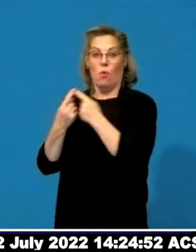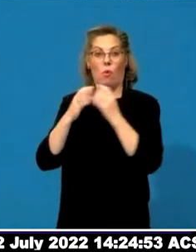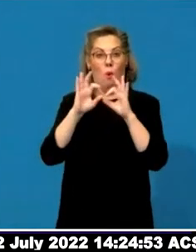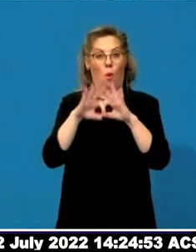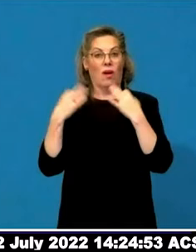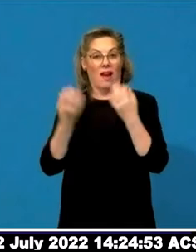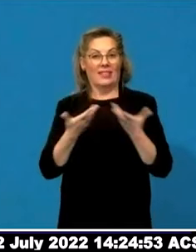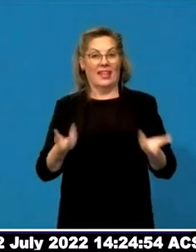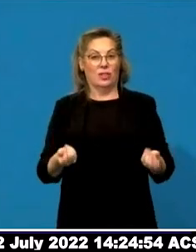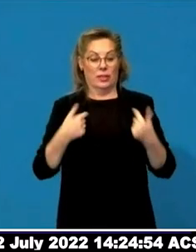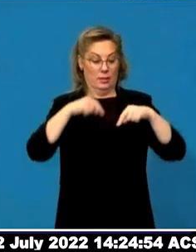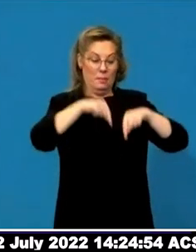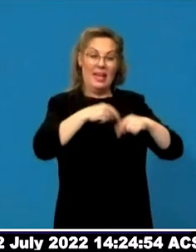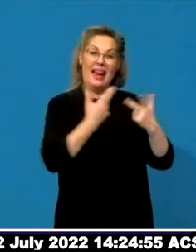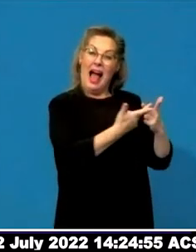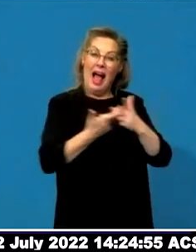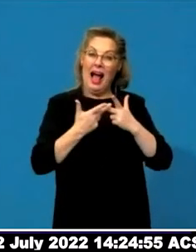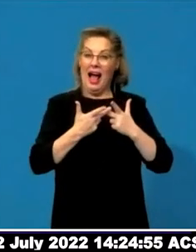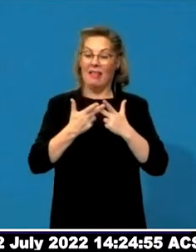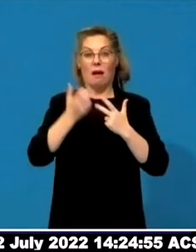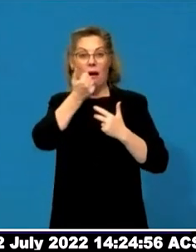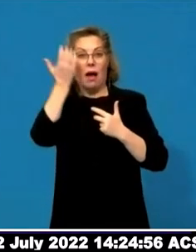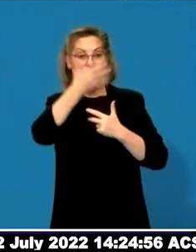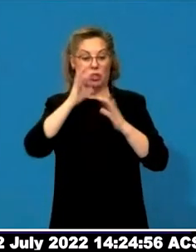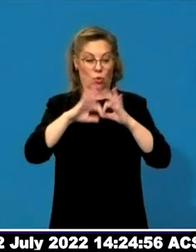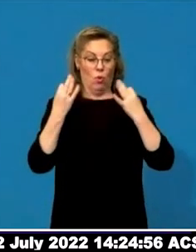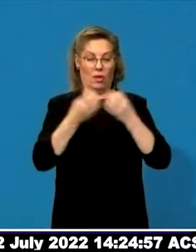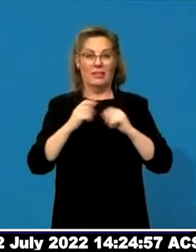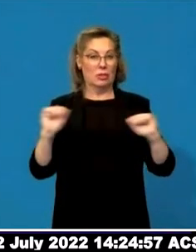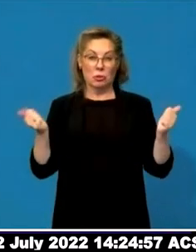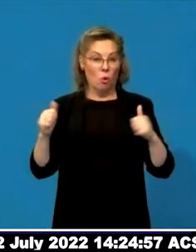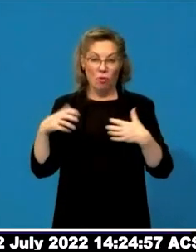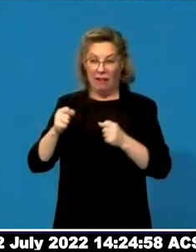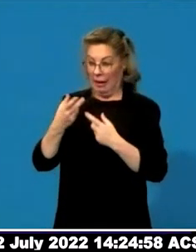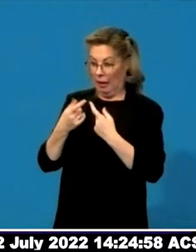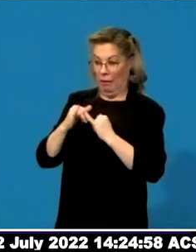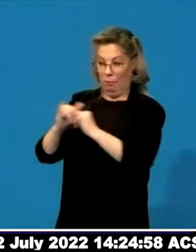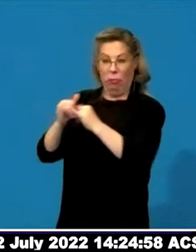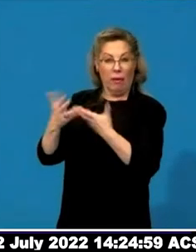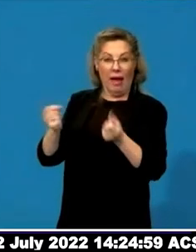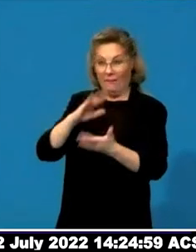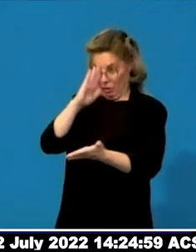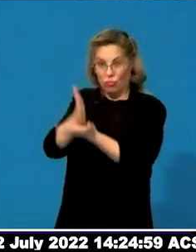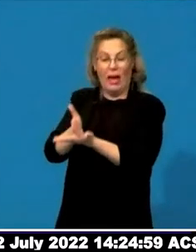it's ignoring a resource, when you don't work with the local organisation